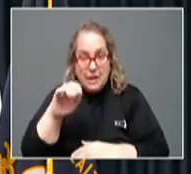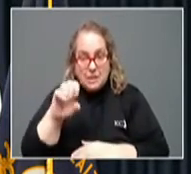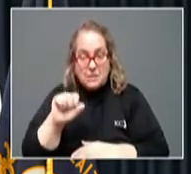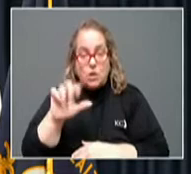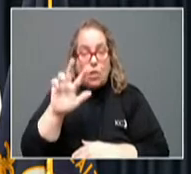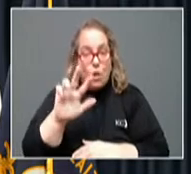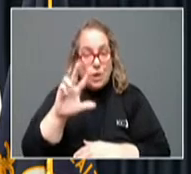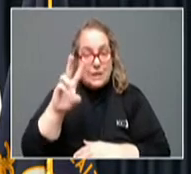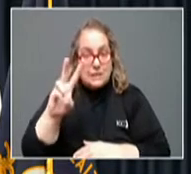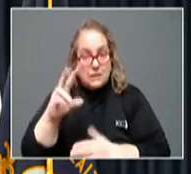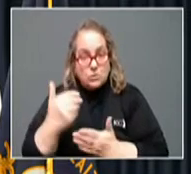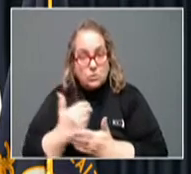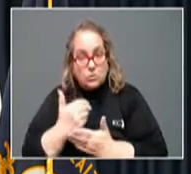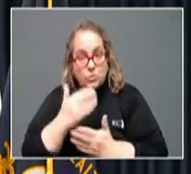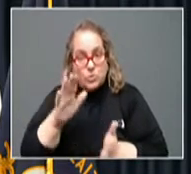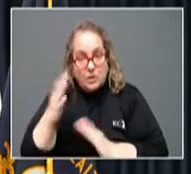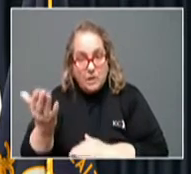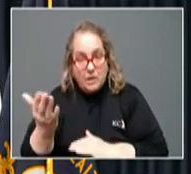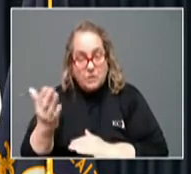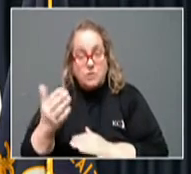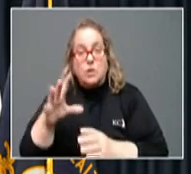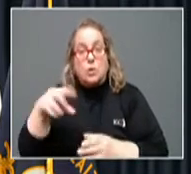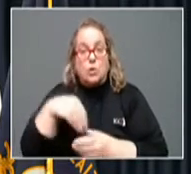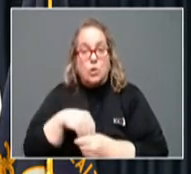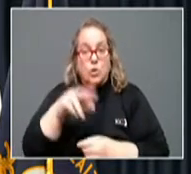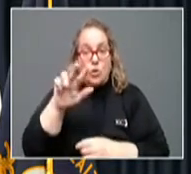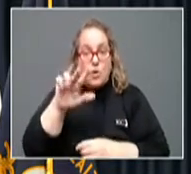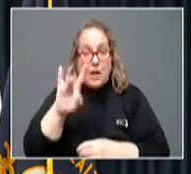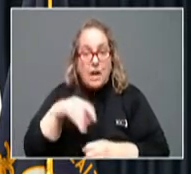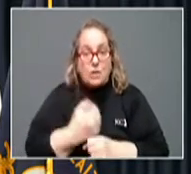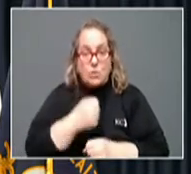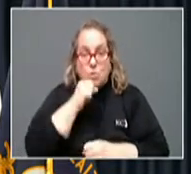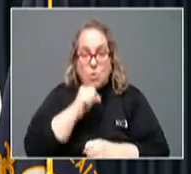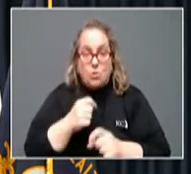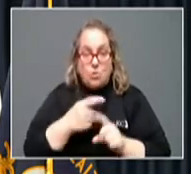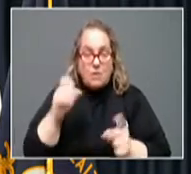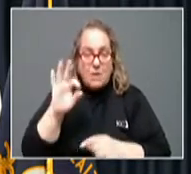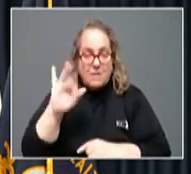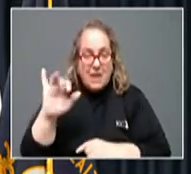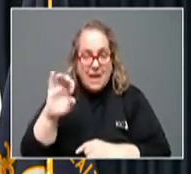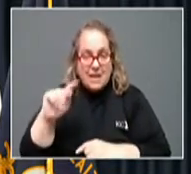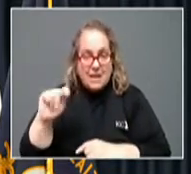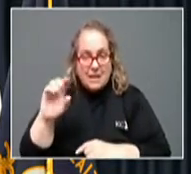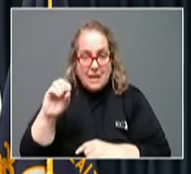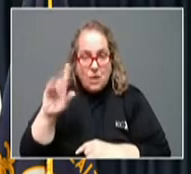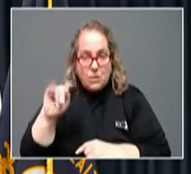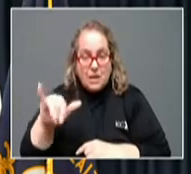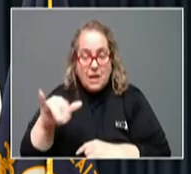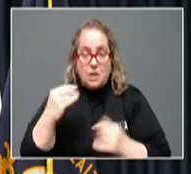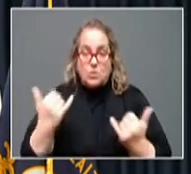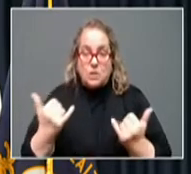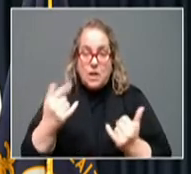deaths including a 38 year old from Fayette County And today, 1907 new